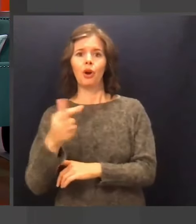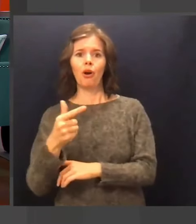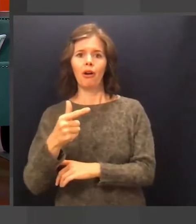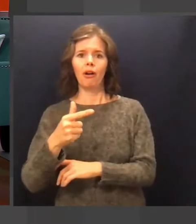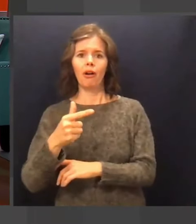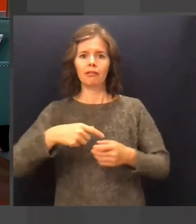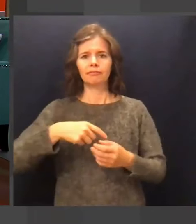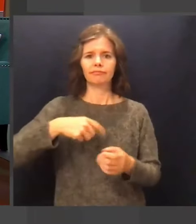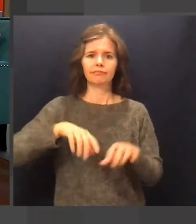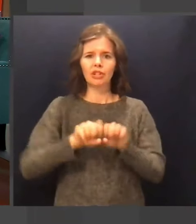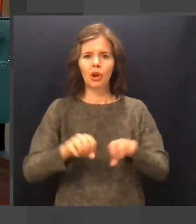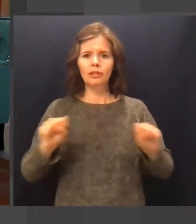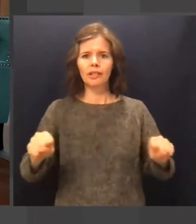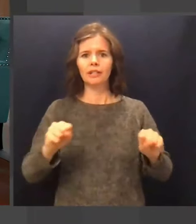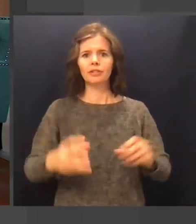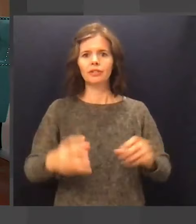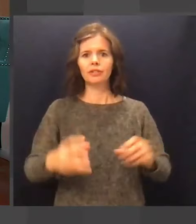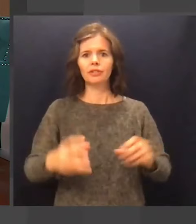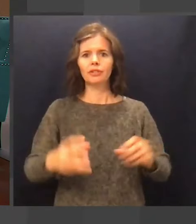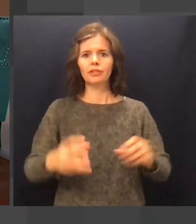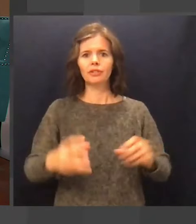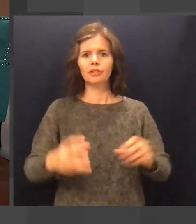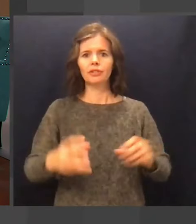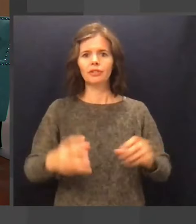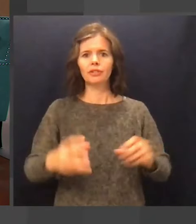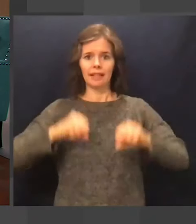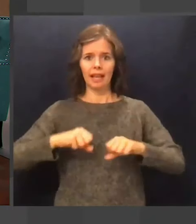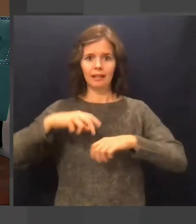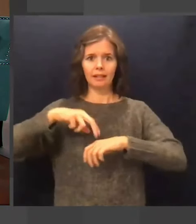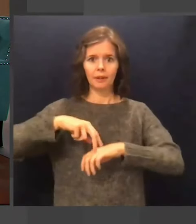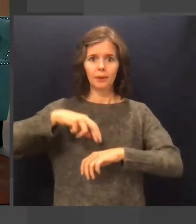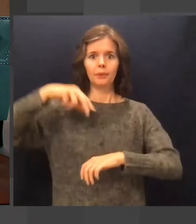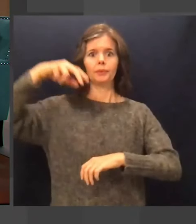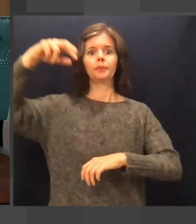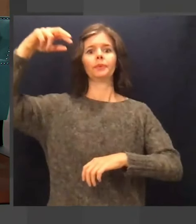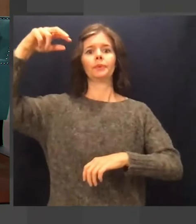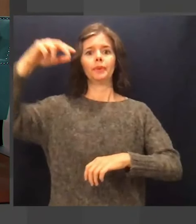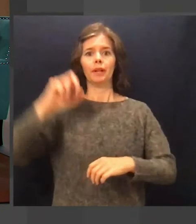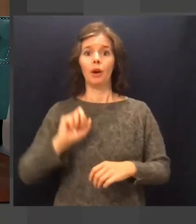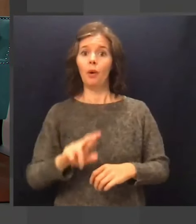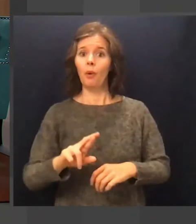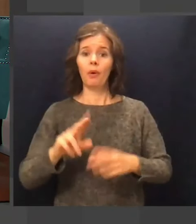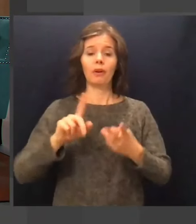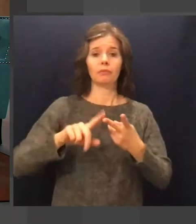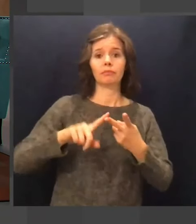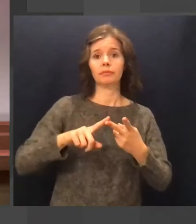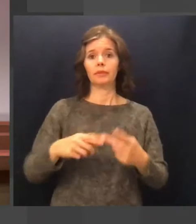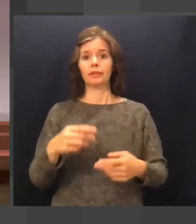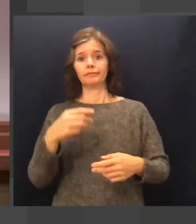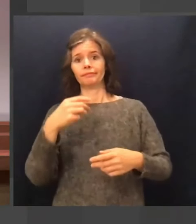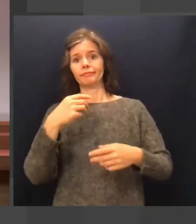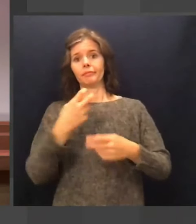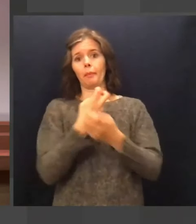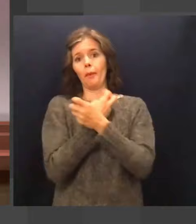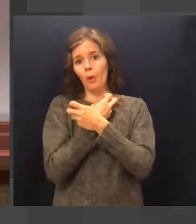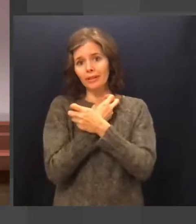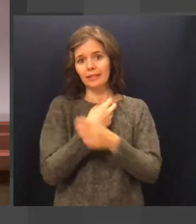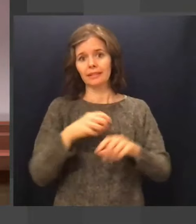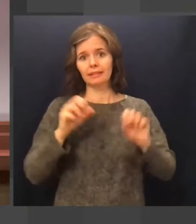THE LEVITATION, NAUSEA AND POISON AND THEN WE HAVE THE ANTIDOTE THAT WOULD ONLY REMOVE TWO OF THEM.